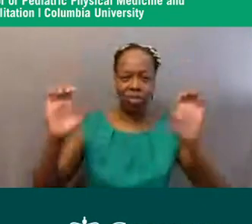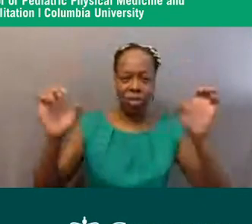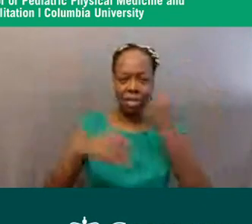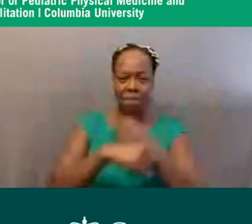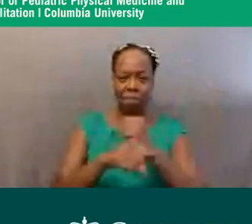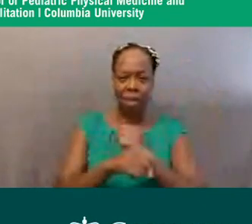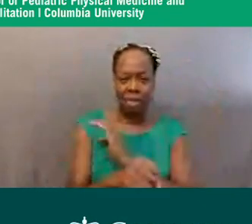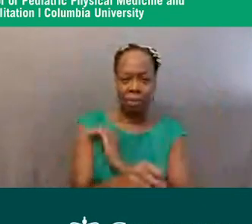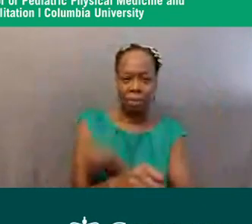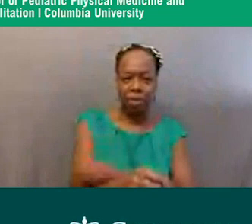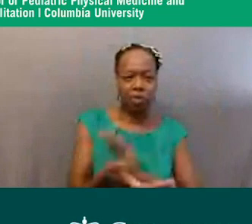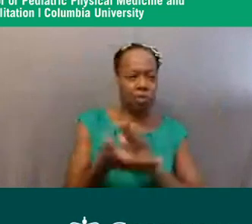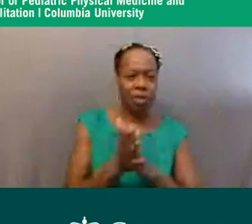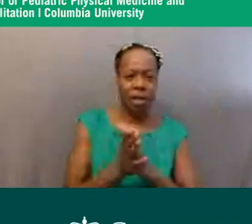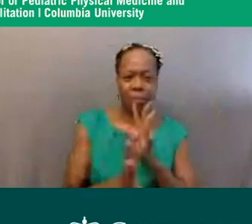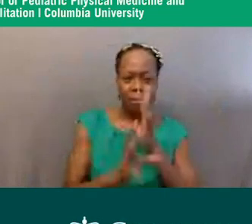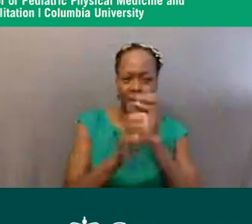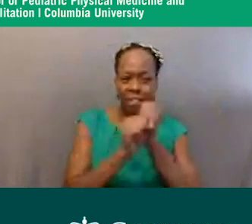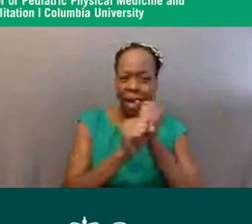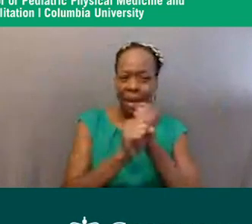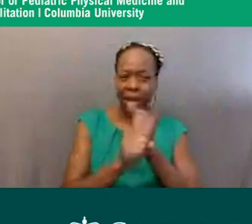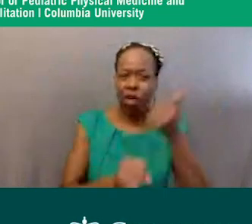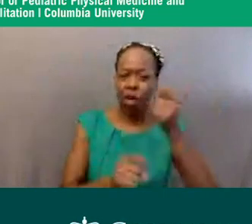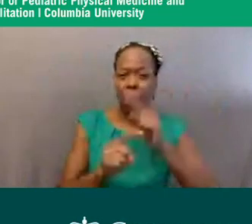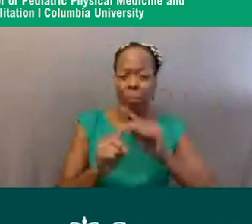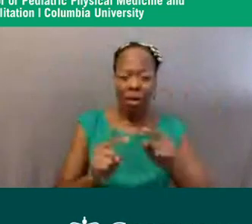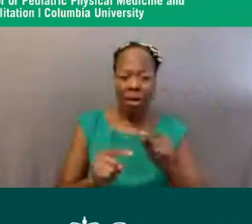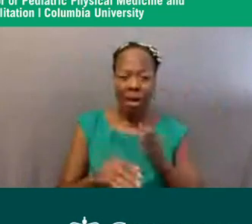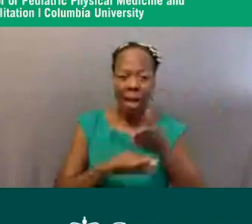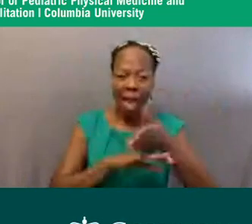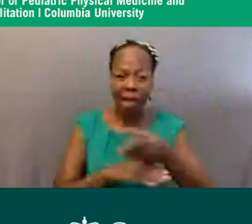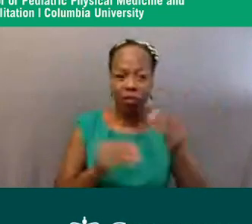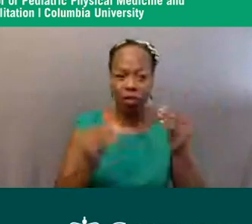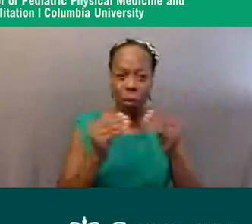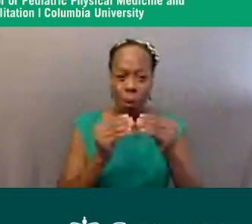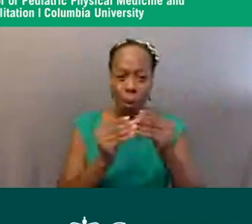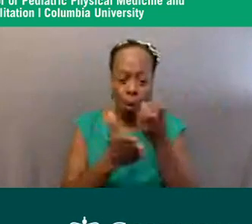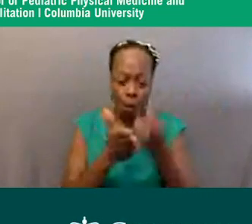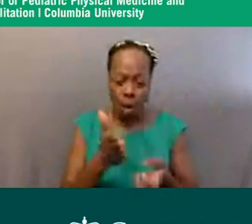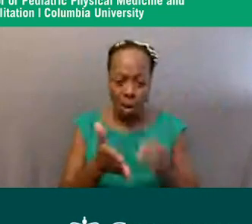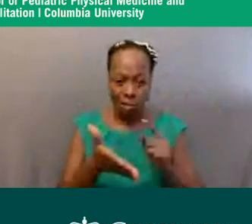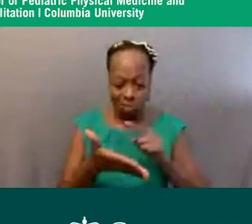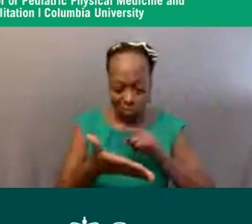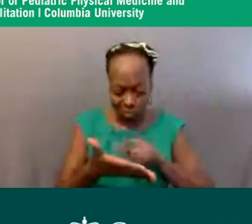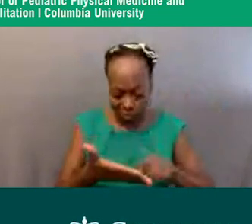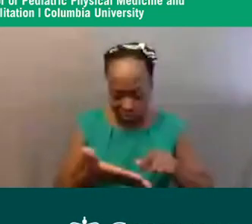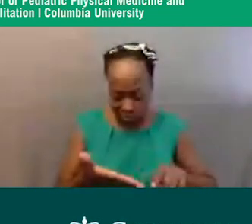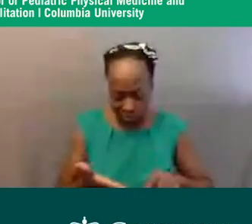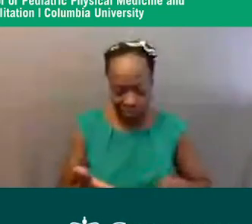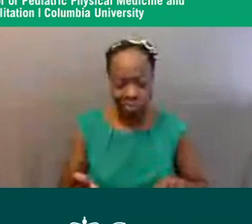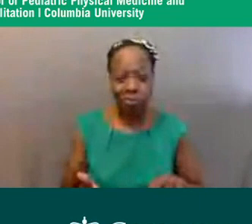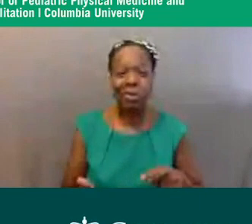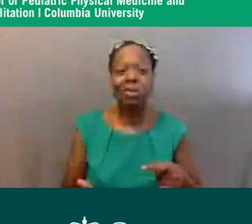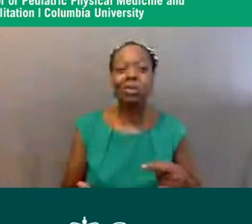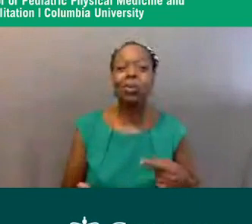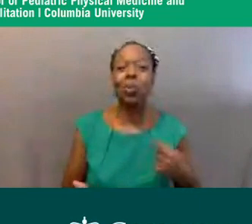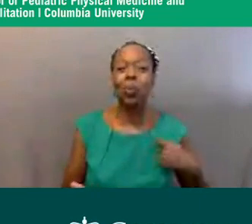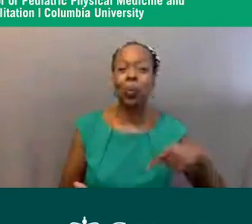but based upon research and we tested that when they become strong,